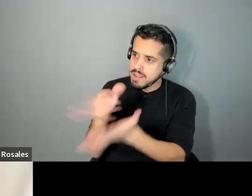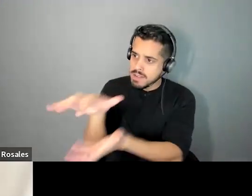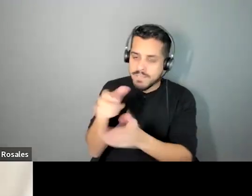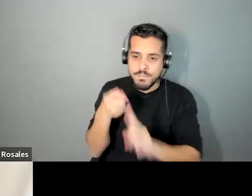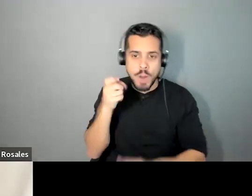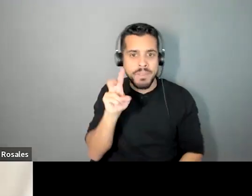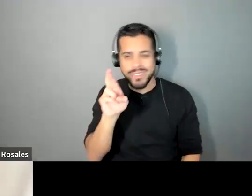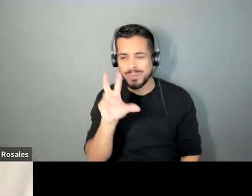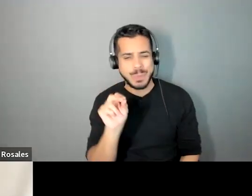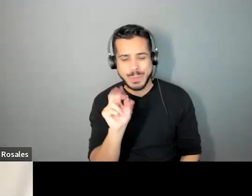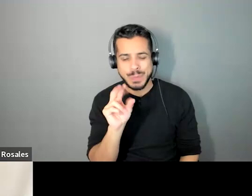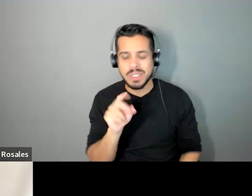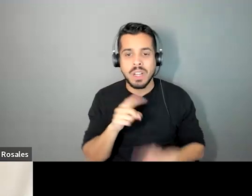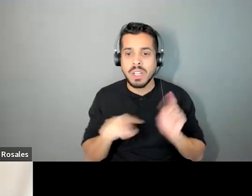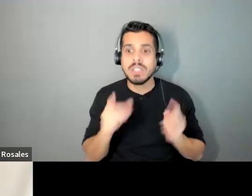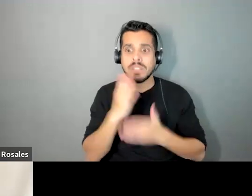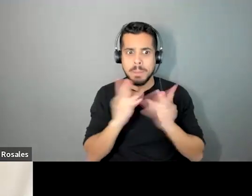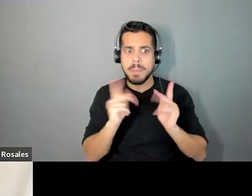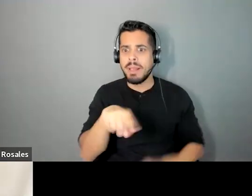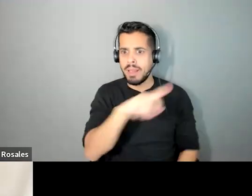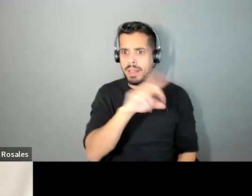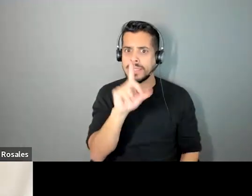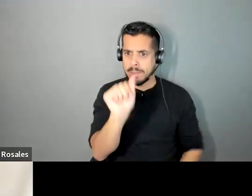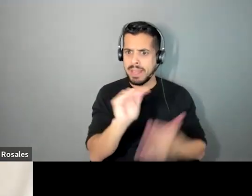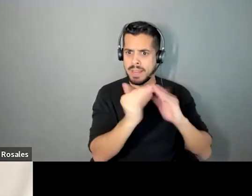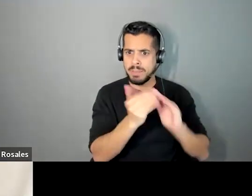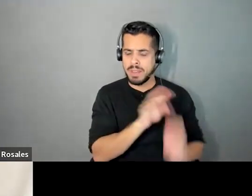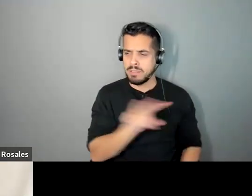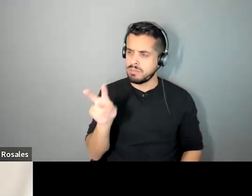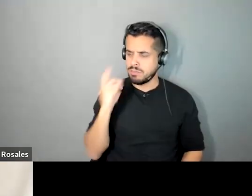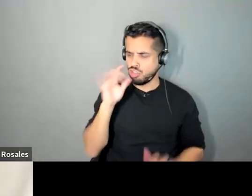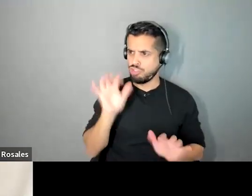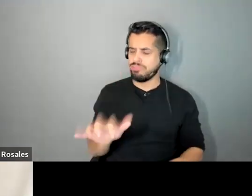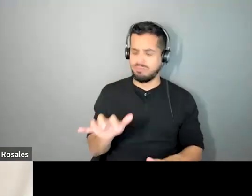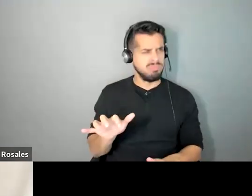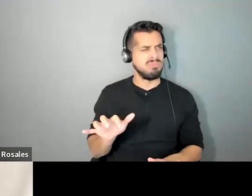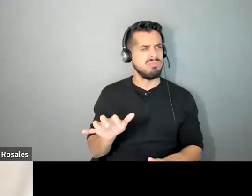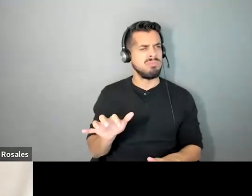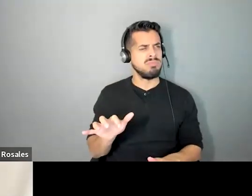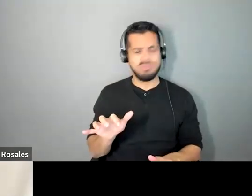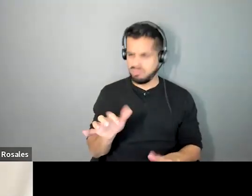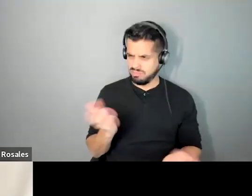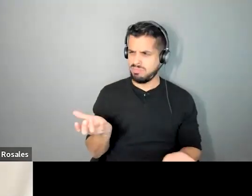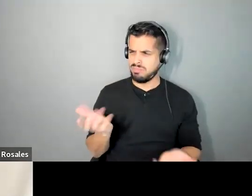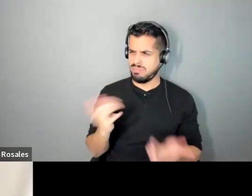people from the disability community are often, uh... a little shocked when, you know, they're like, "Oh, well, then how do you get paid?"